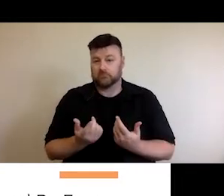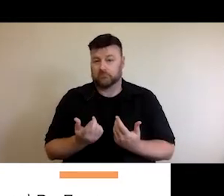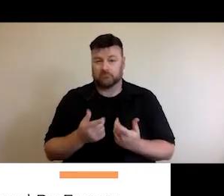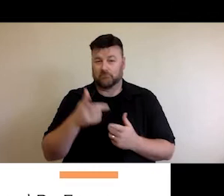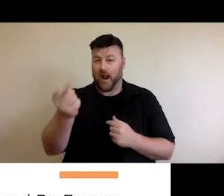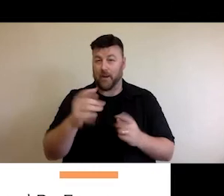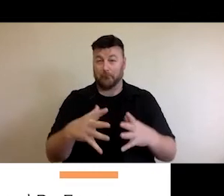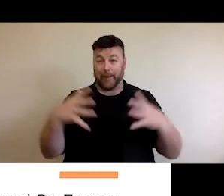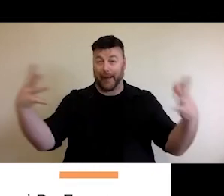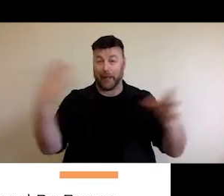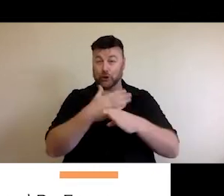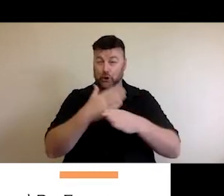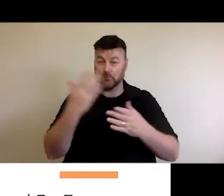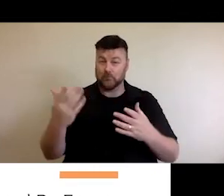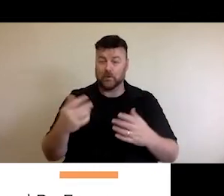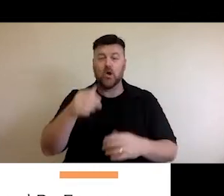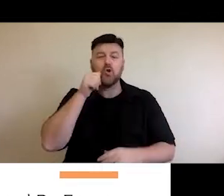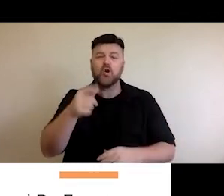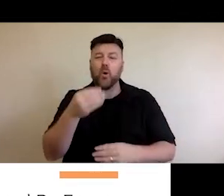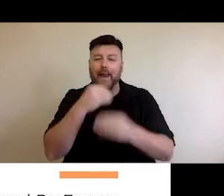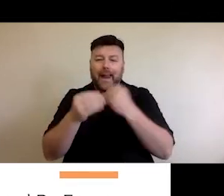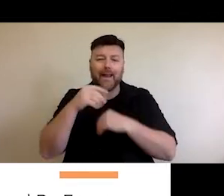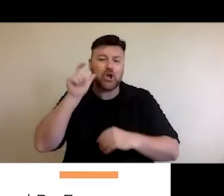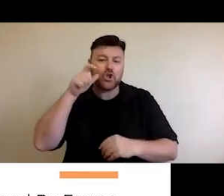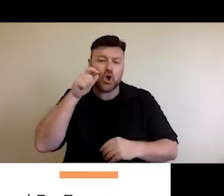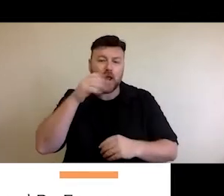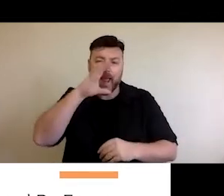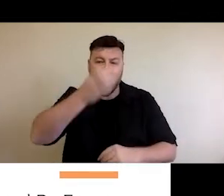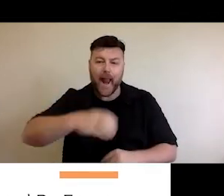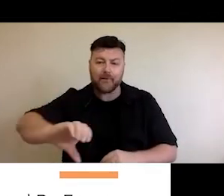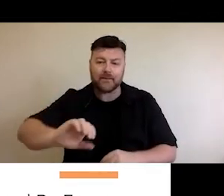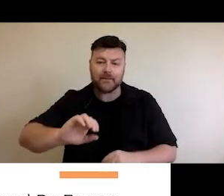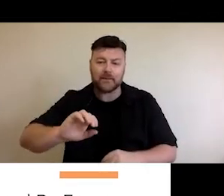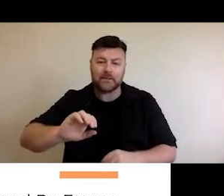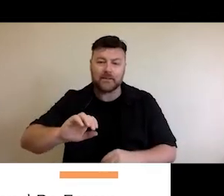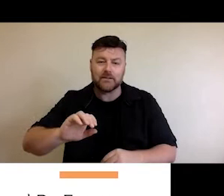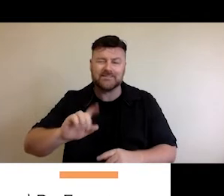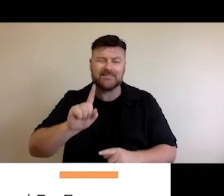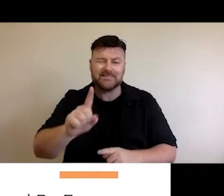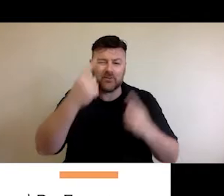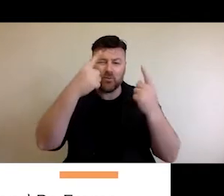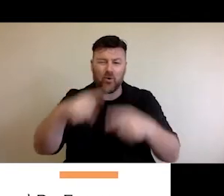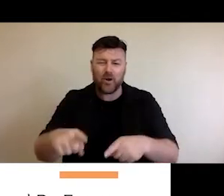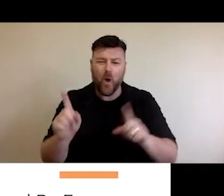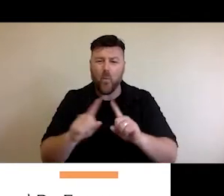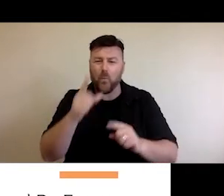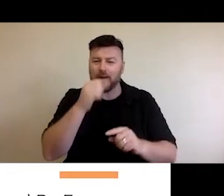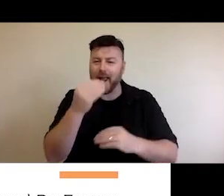We've all heard about eating the chocolate elephant. Well, we've got to work out how much we can actually bite off, and which bits we should be biting off first.